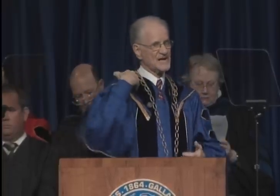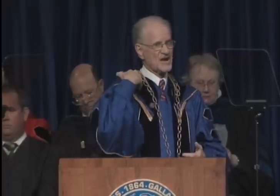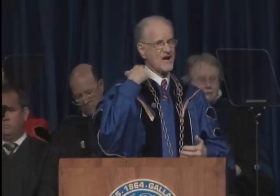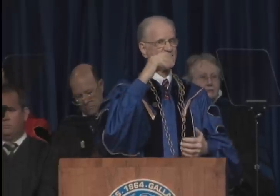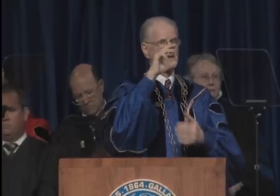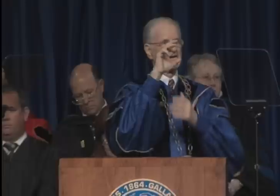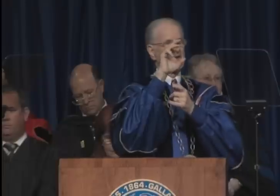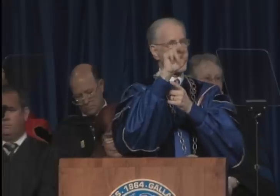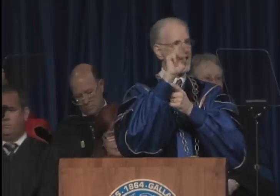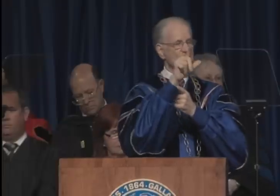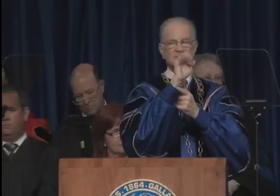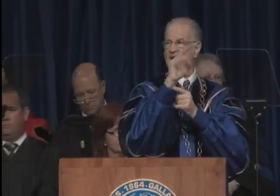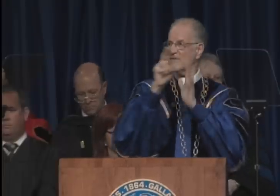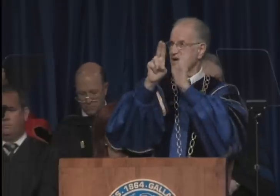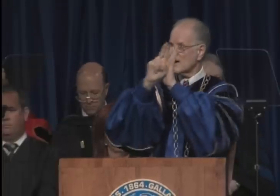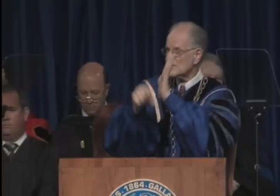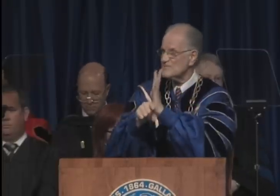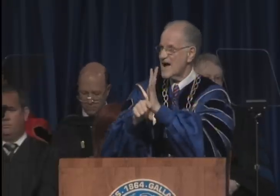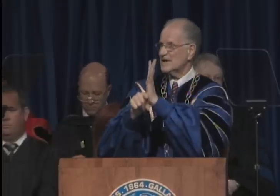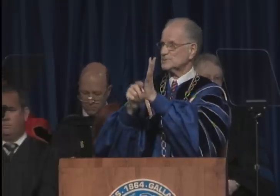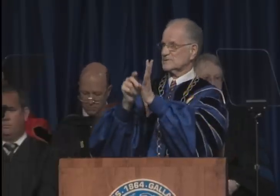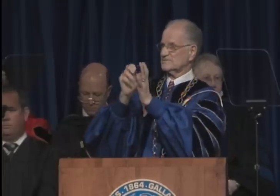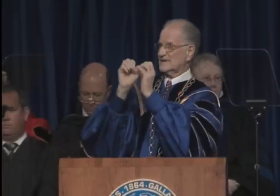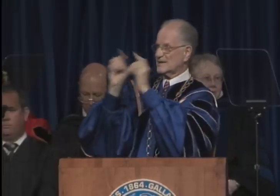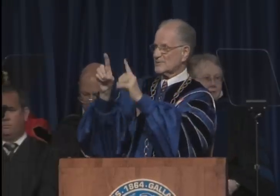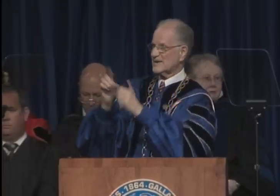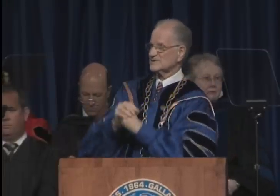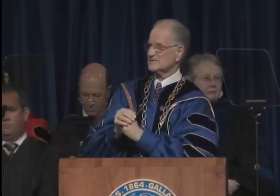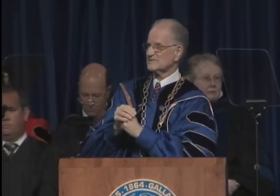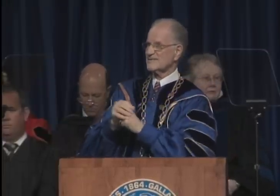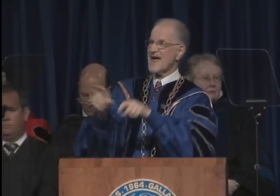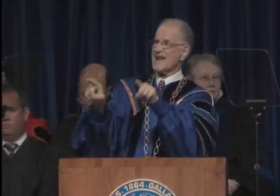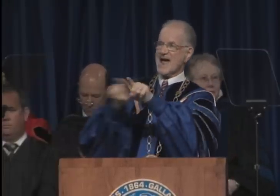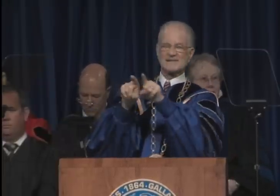as chair of the Council on Undergraduate Education,